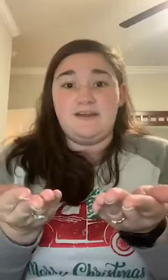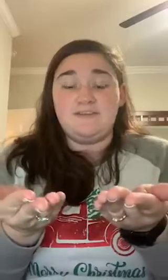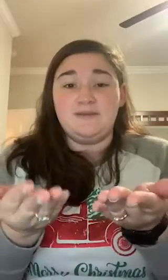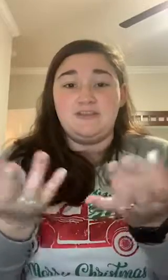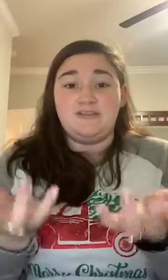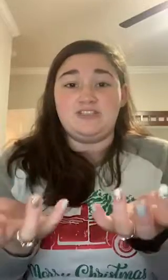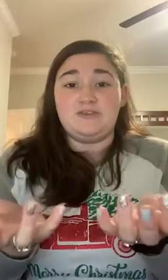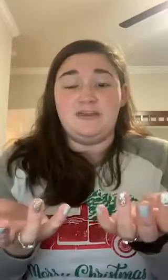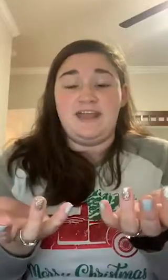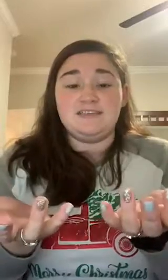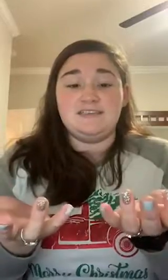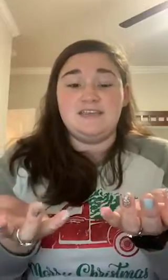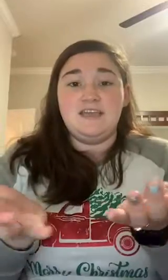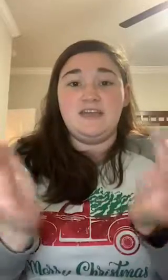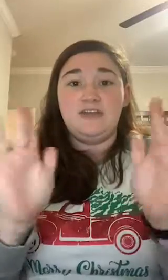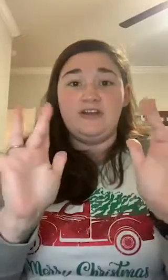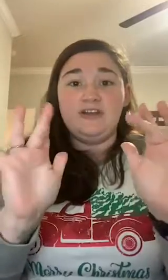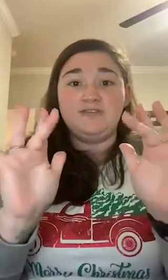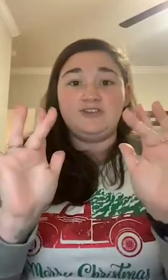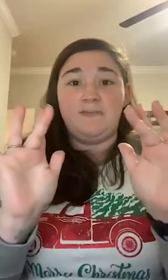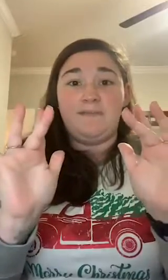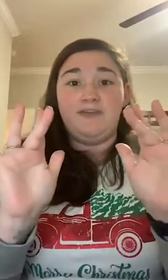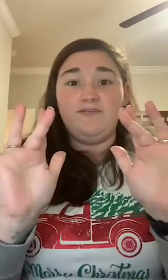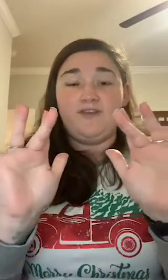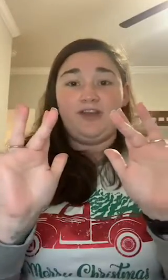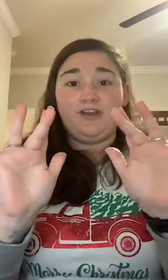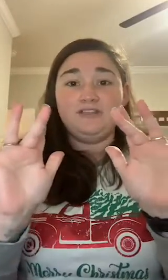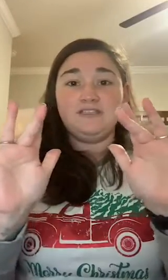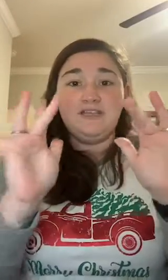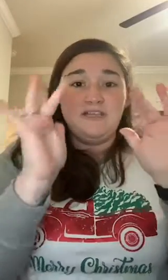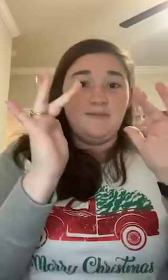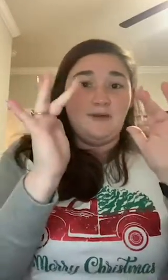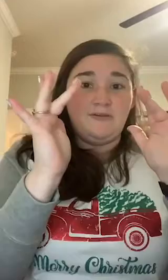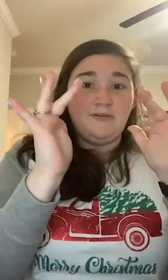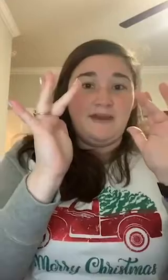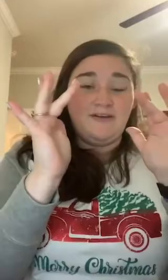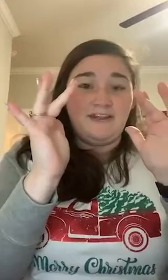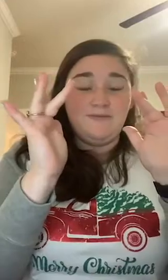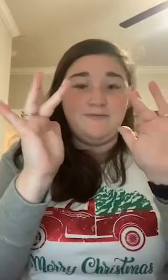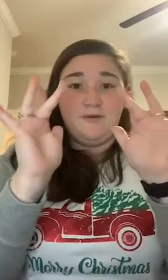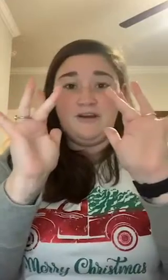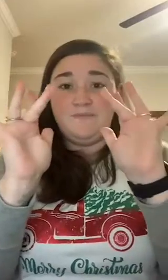to be closed, just relaxed, you're going to use your middle fingers, poke them out like before